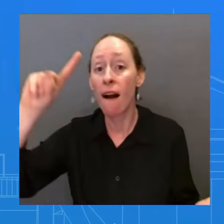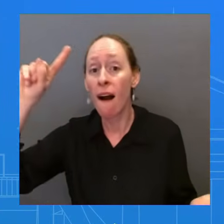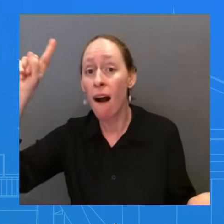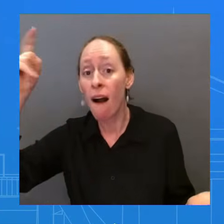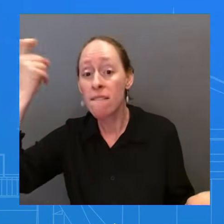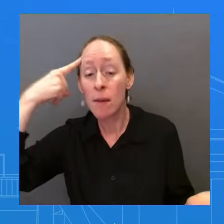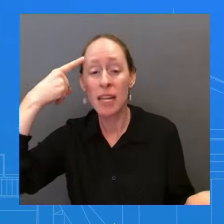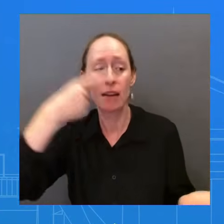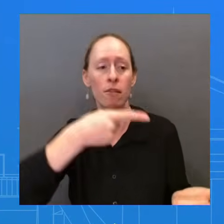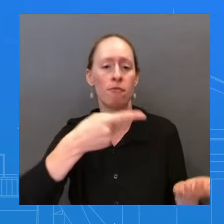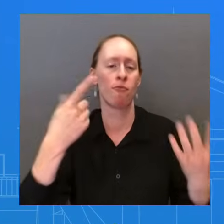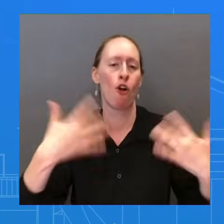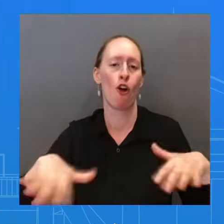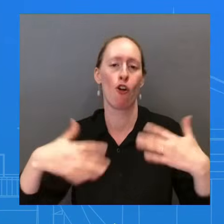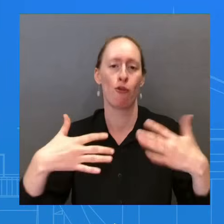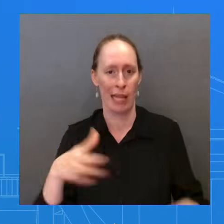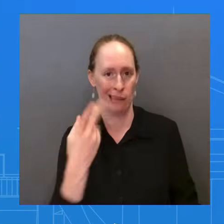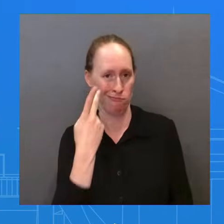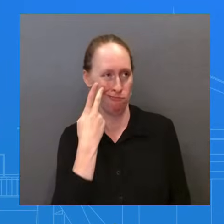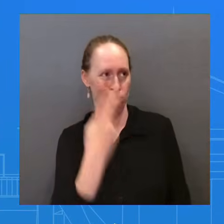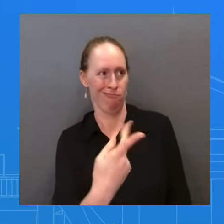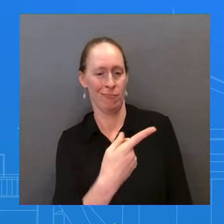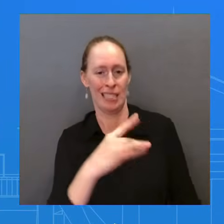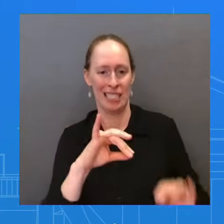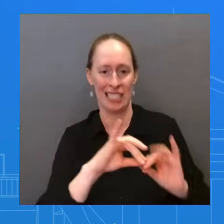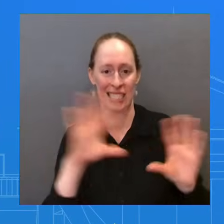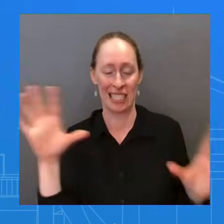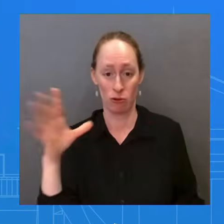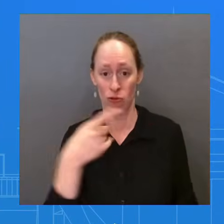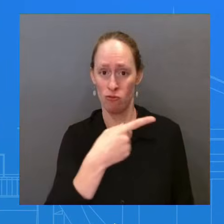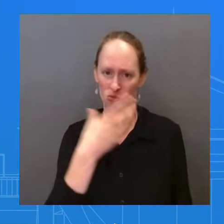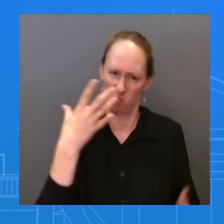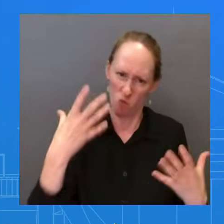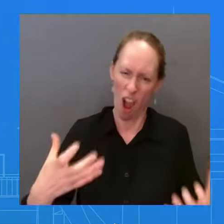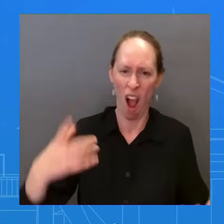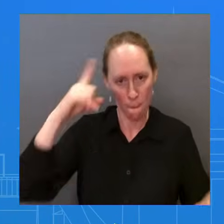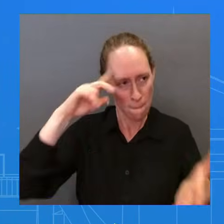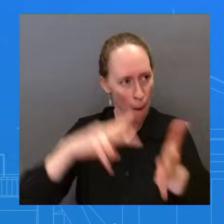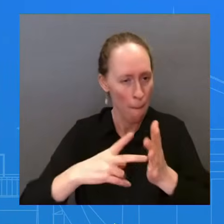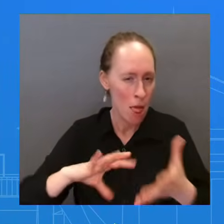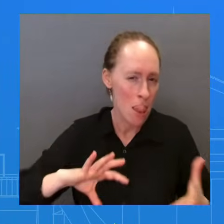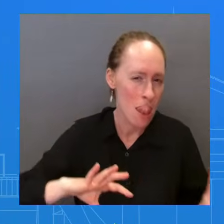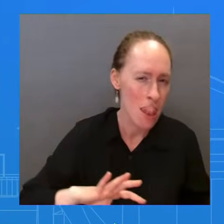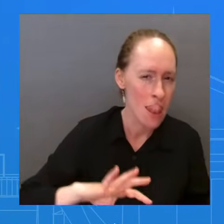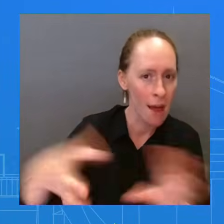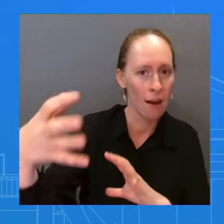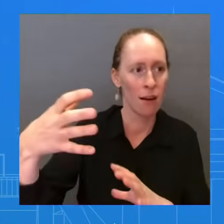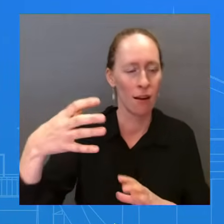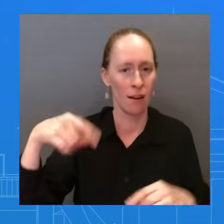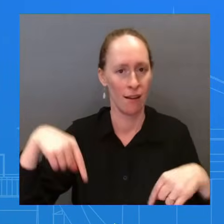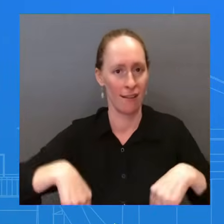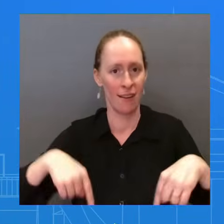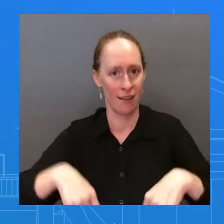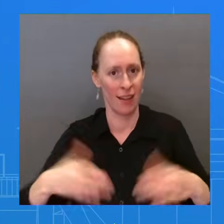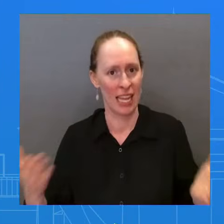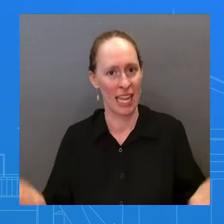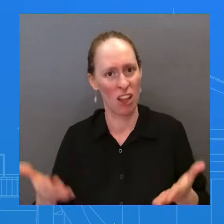and actually did interfere in our elections going back as far as 2016. And that's a matter of record.